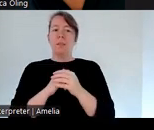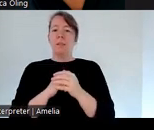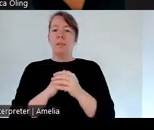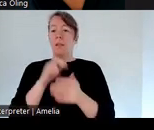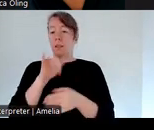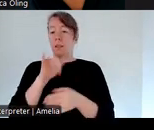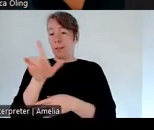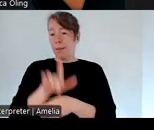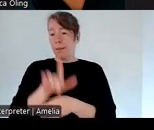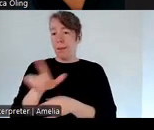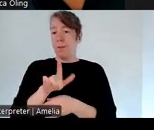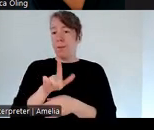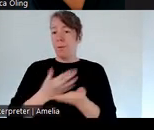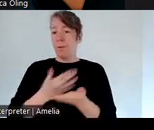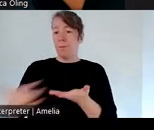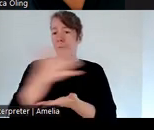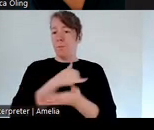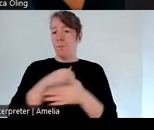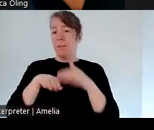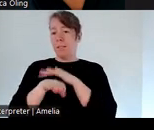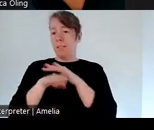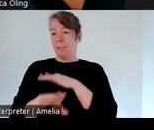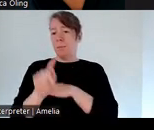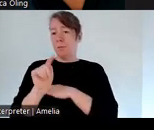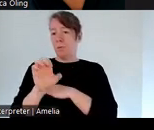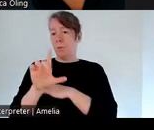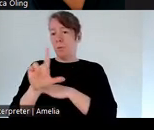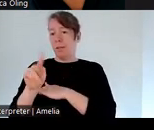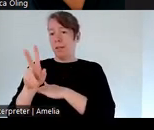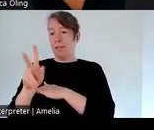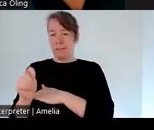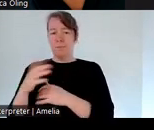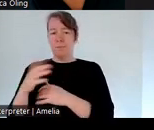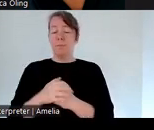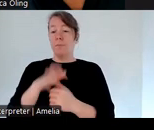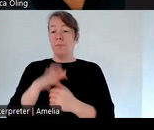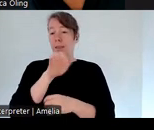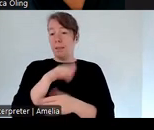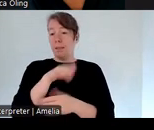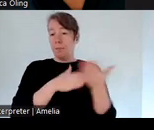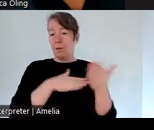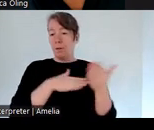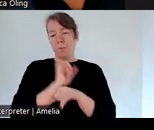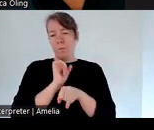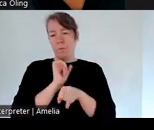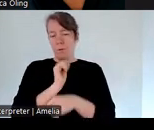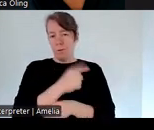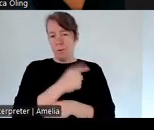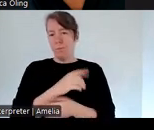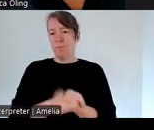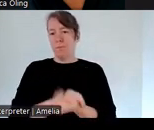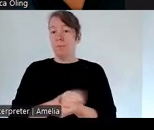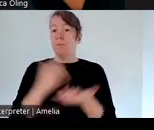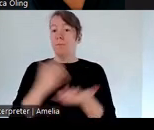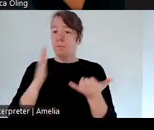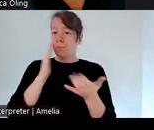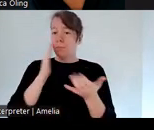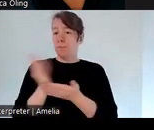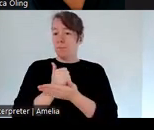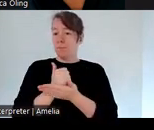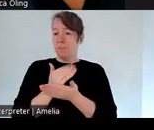And that's the part that this group worked on. Today we're going to be focusing on our best practices for reviewing VPATs, but we worked on a lot of other information too.